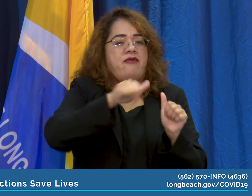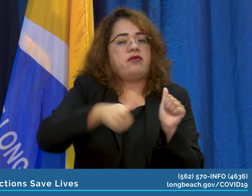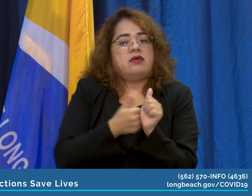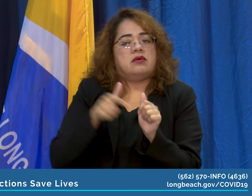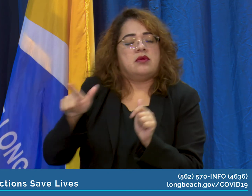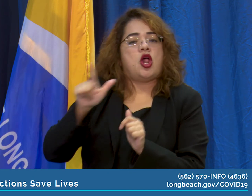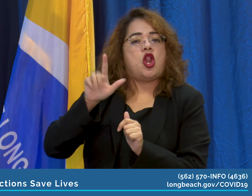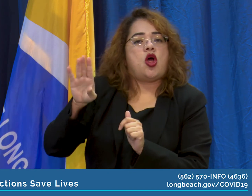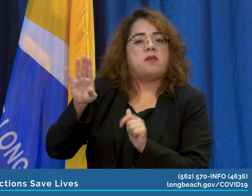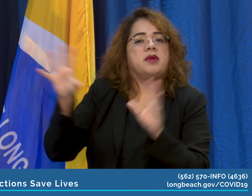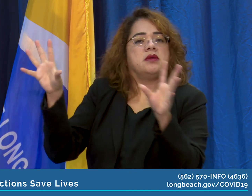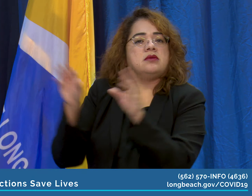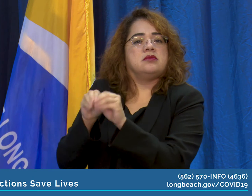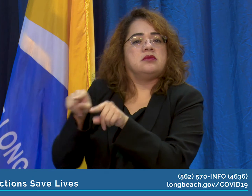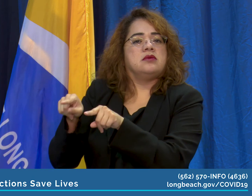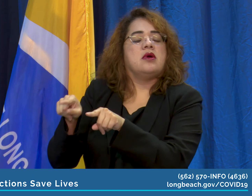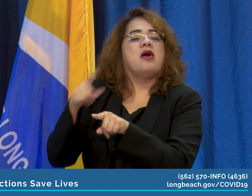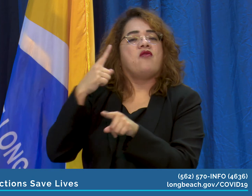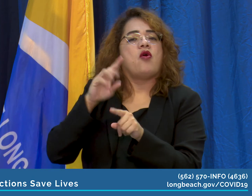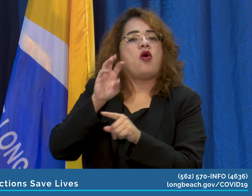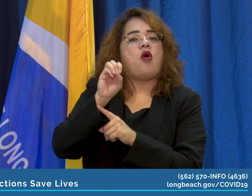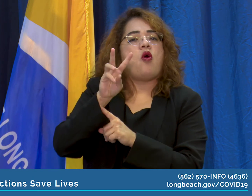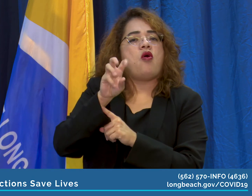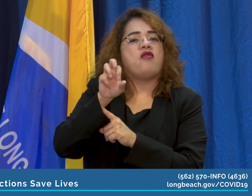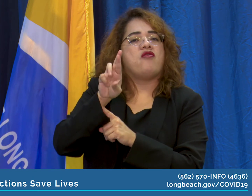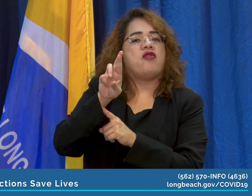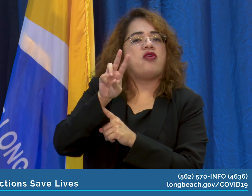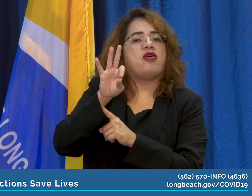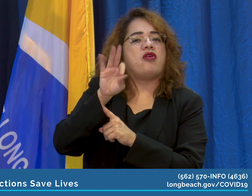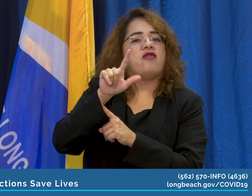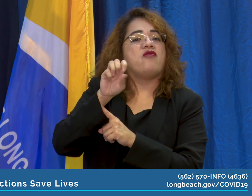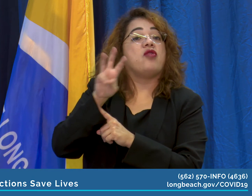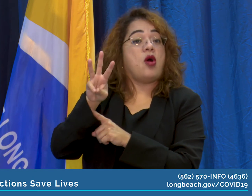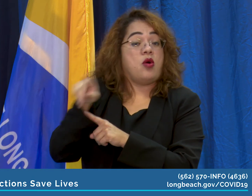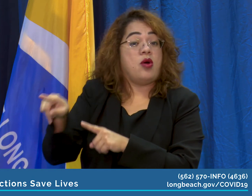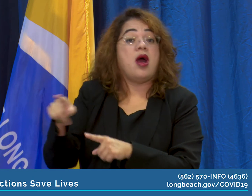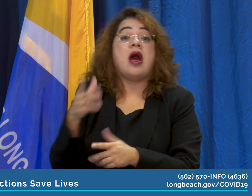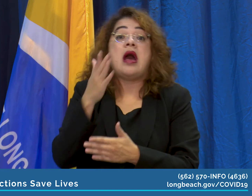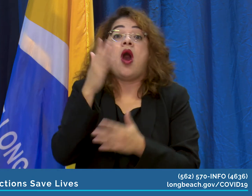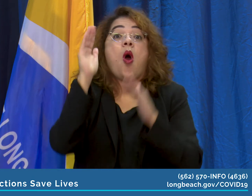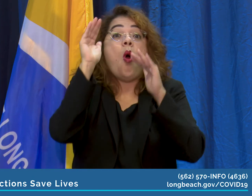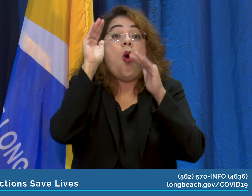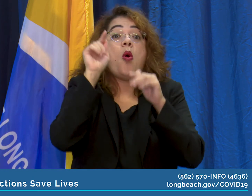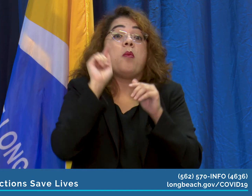which gives us some you know some hope and we are preparing. We have a, you know, we have a